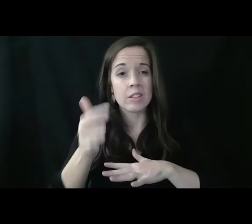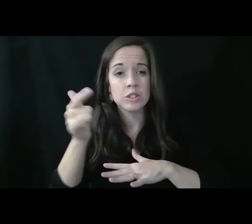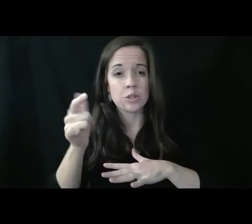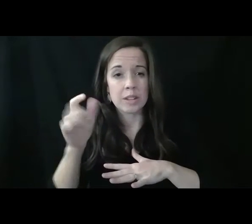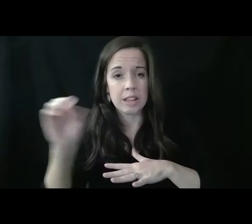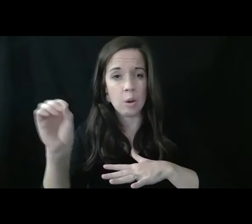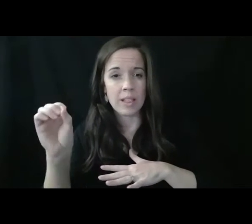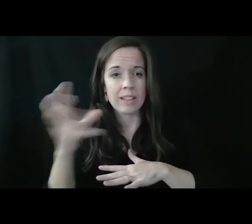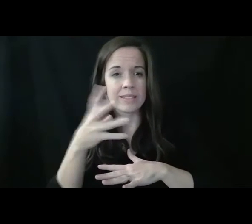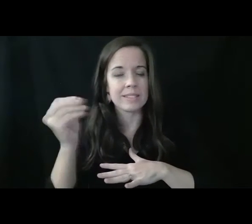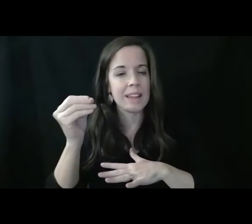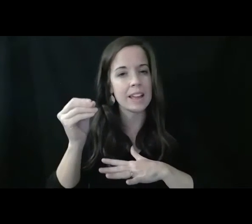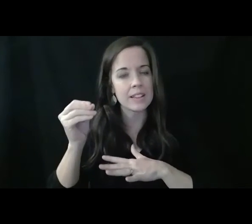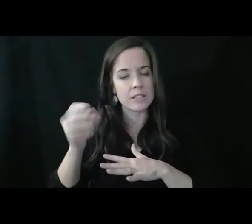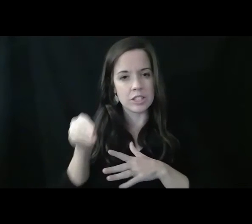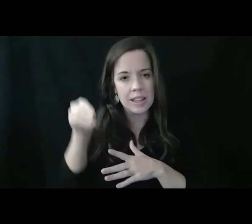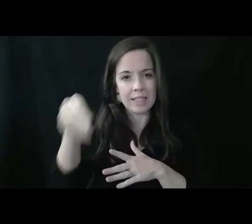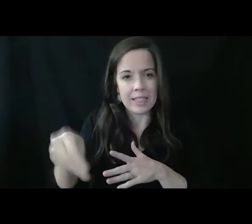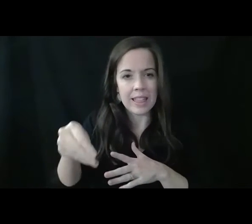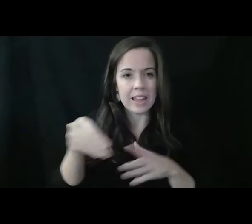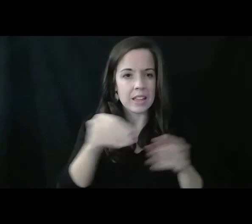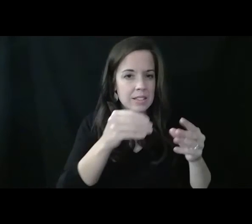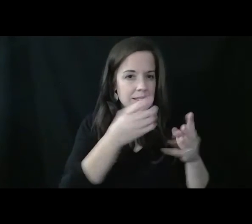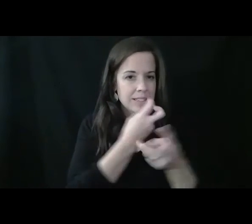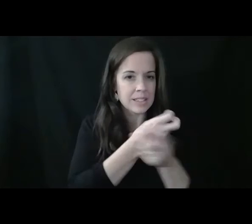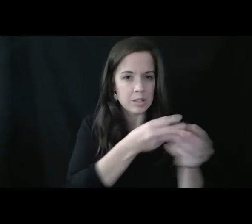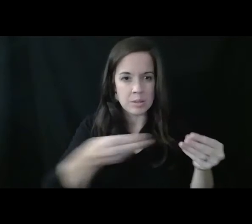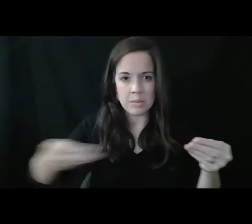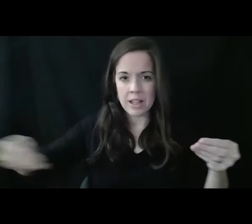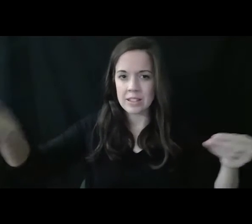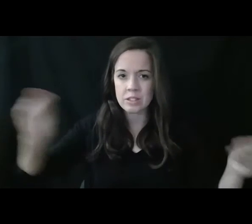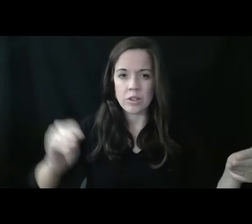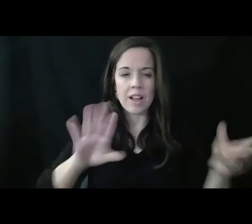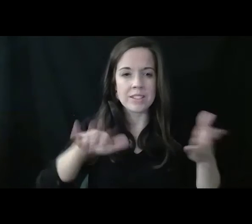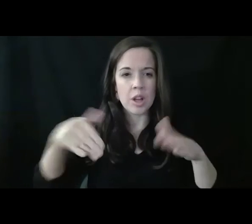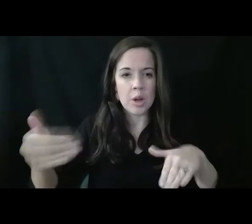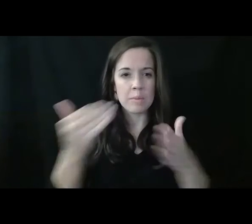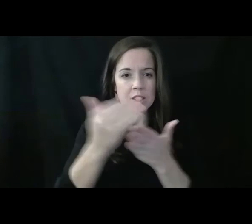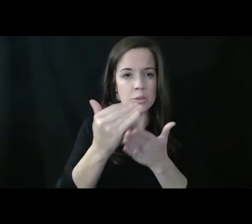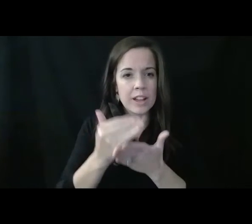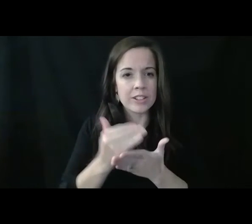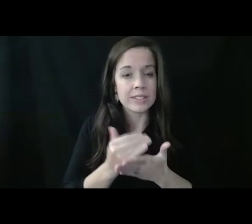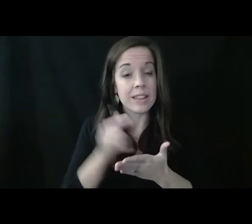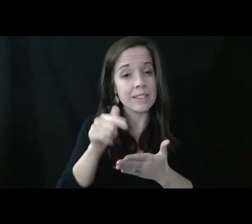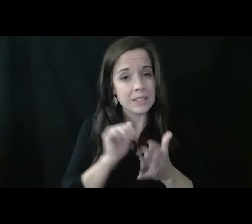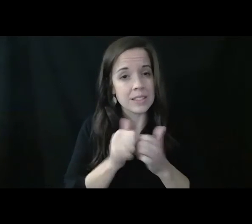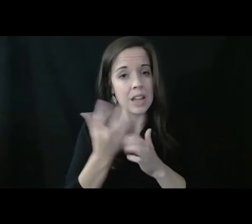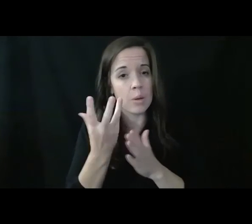and she lays the prickly spines across obituaries. This is how we go, she says as she points